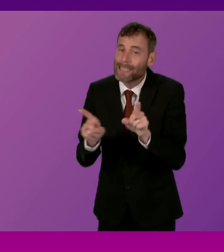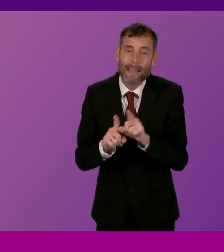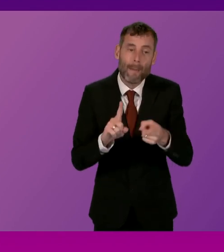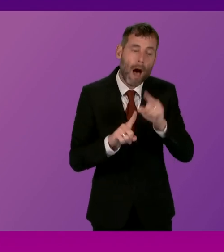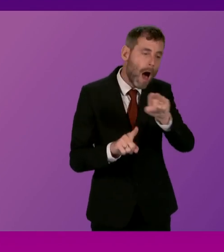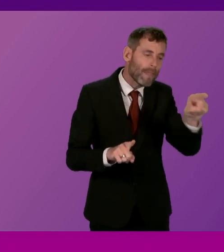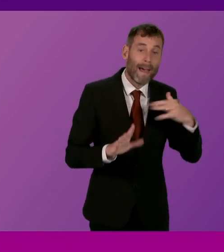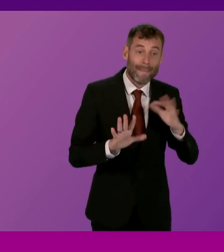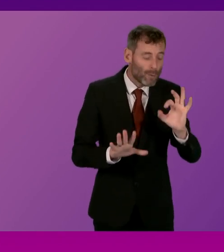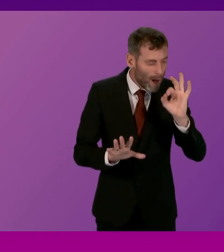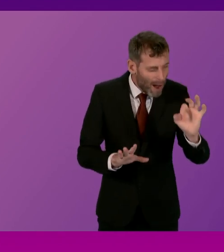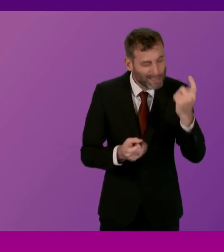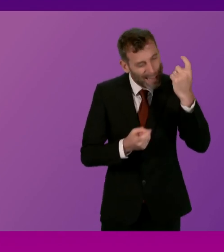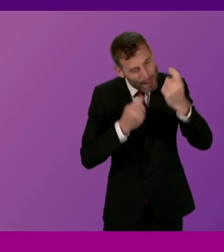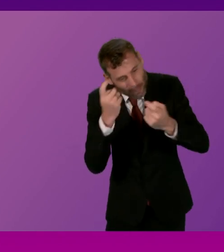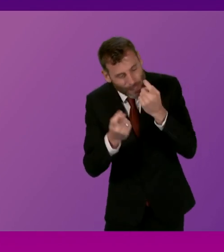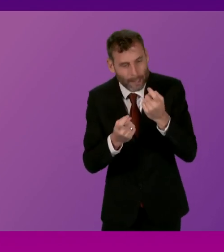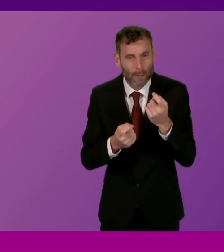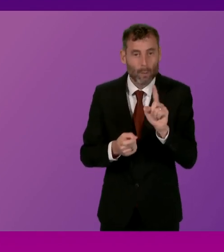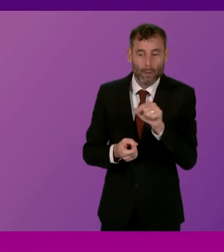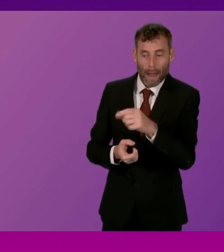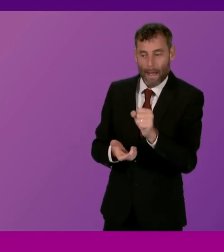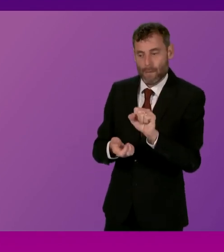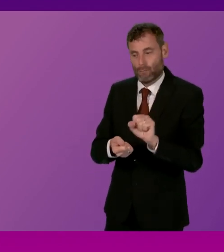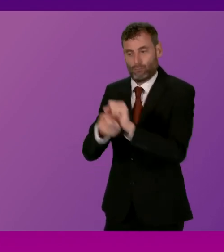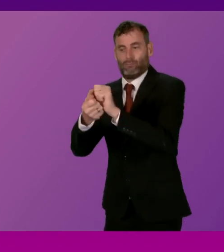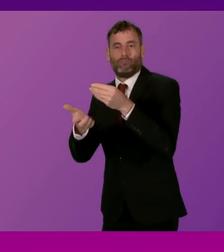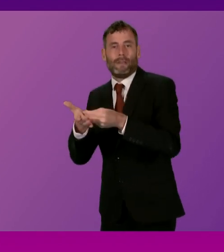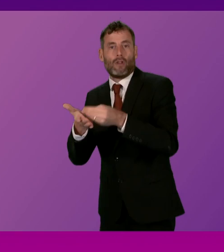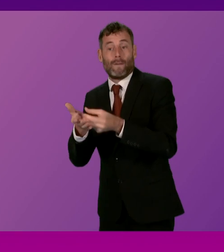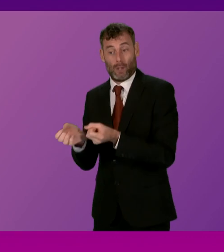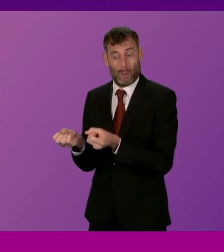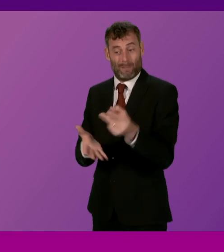that means using its reserves, we will ask it to do that. However, I can give an absolute commitment that, even when our finances are constrained,